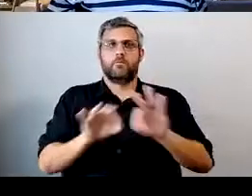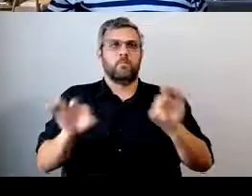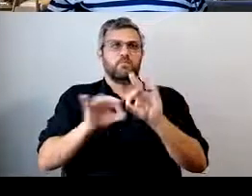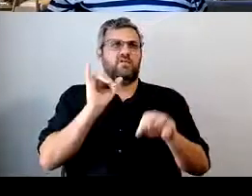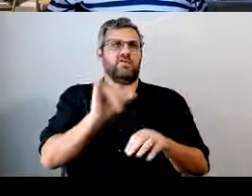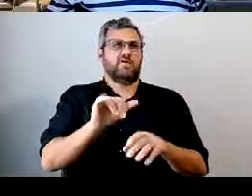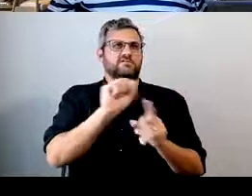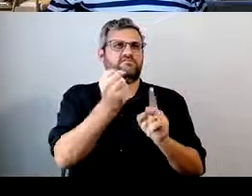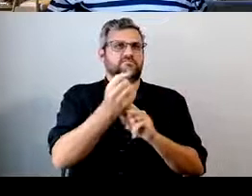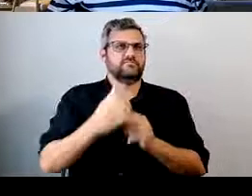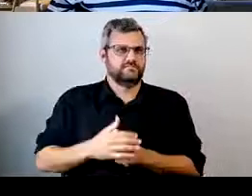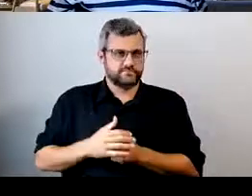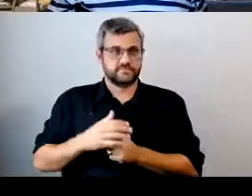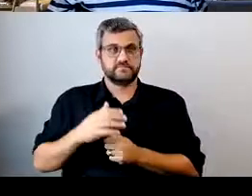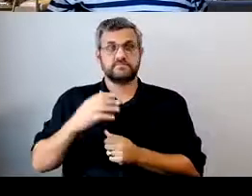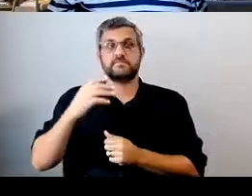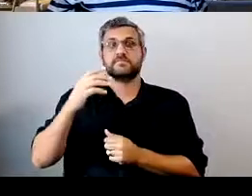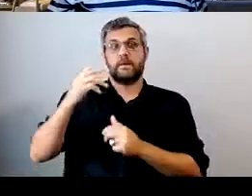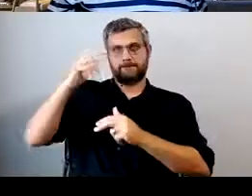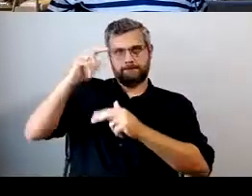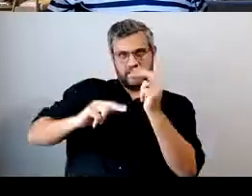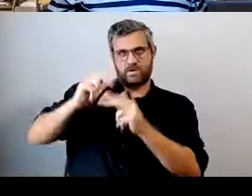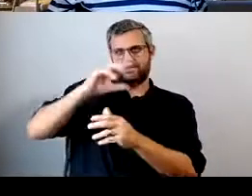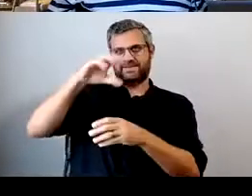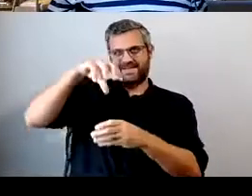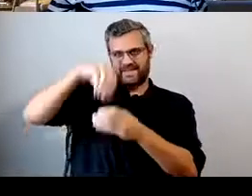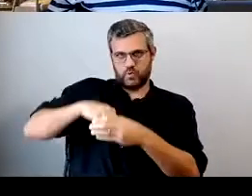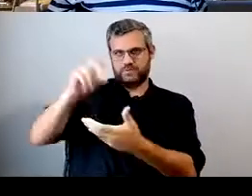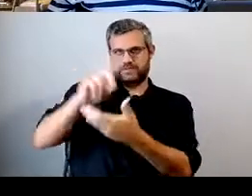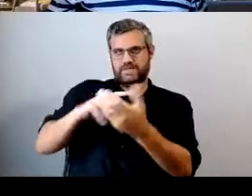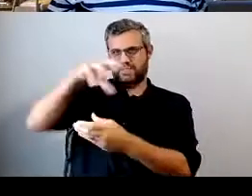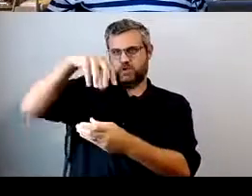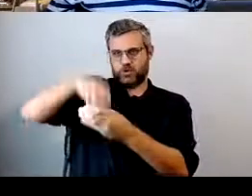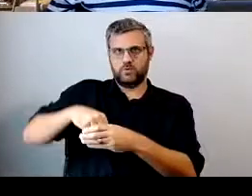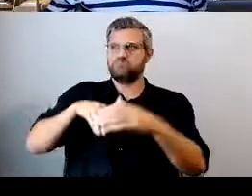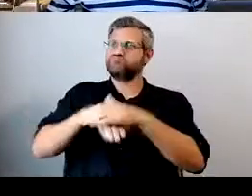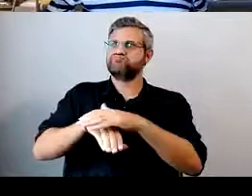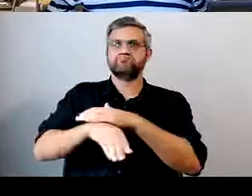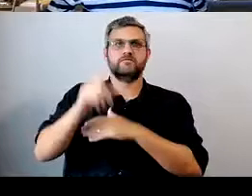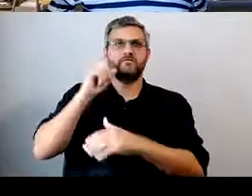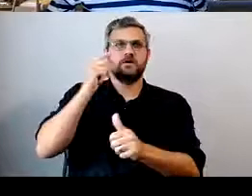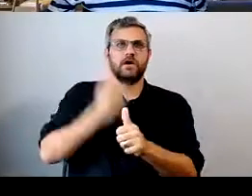build it in to your design accessibility. It makes it usable for everyone.